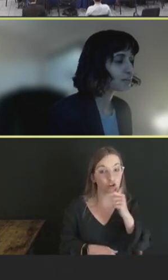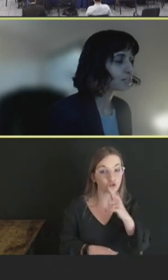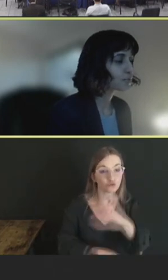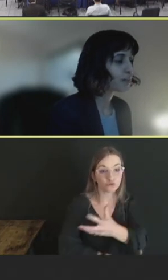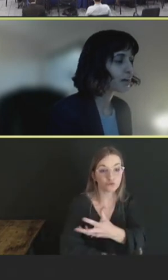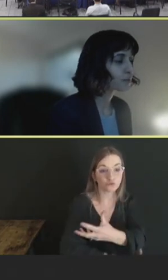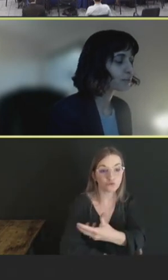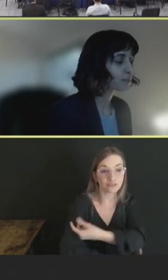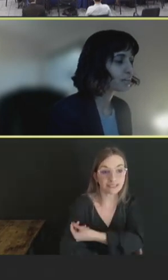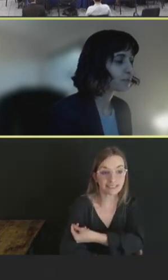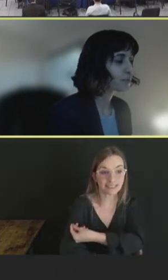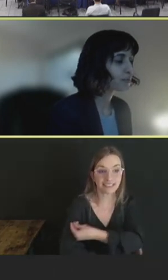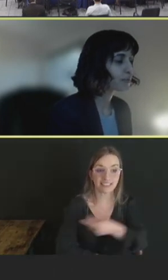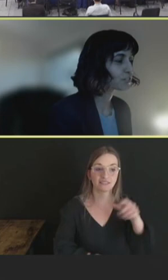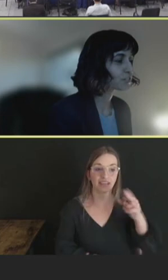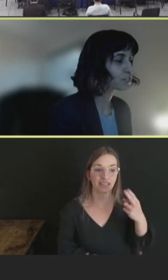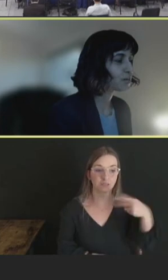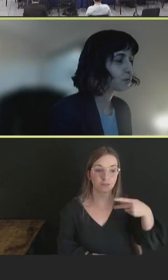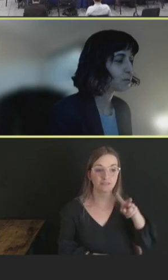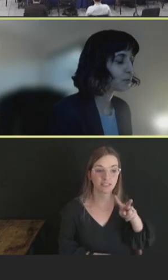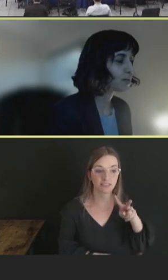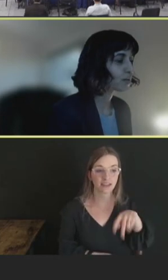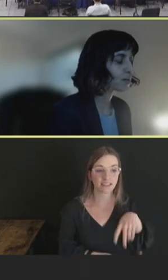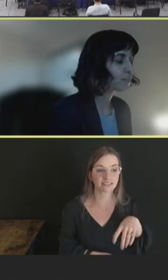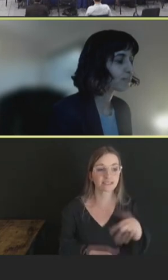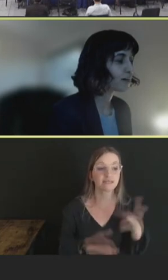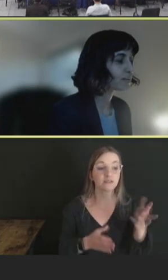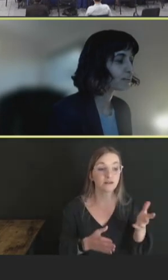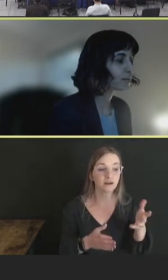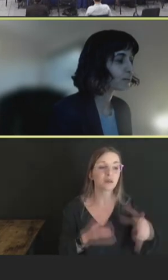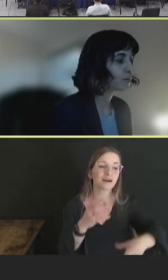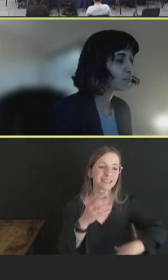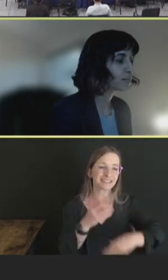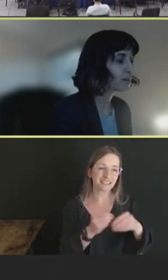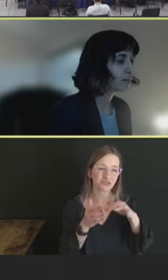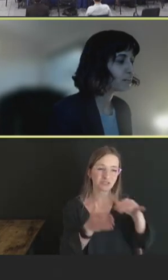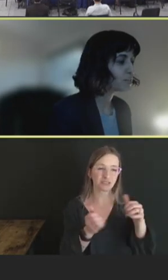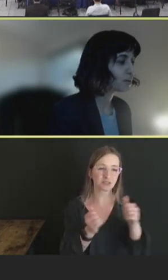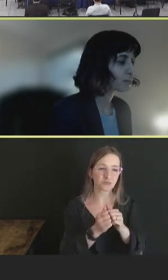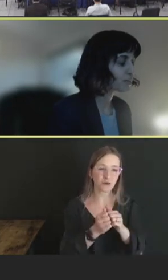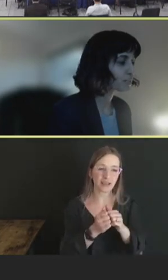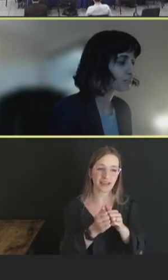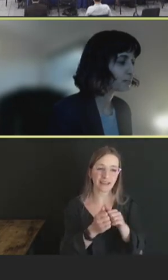studies with adequately-sized populations would help evaluate the finding of increased GBS risk.